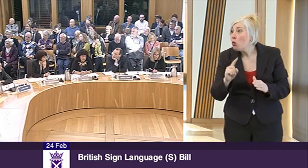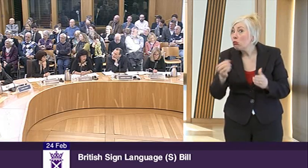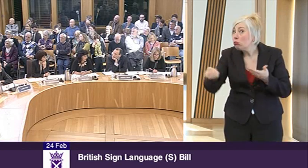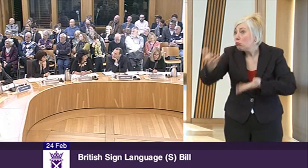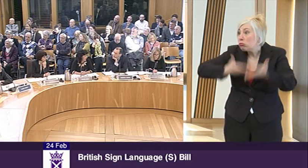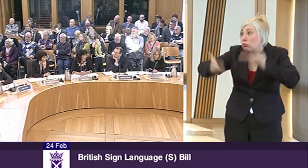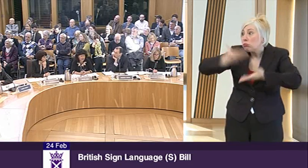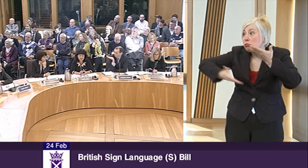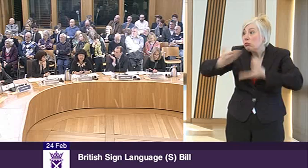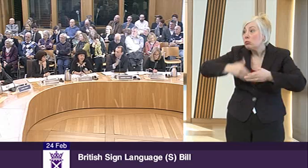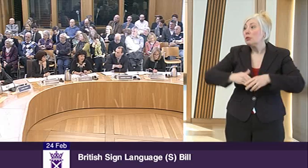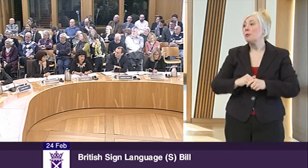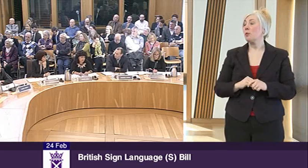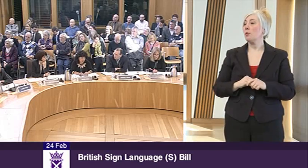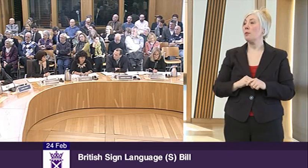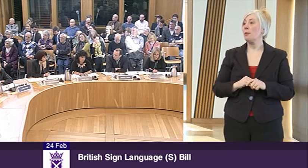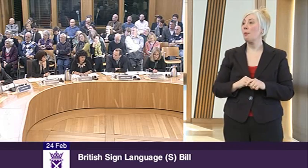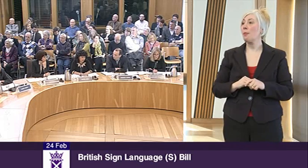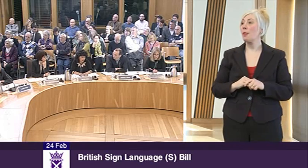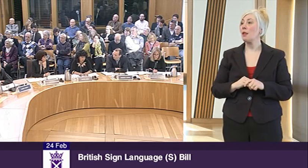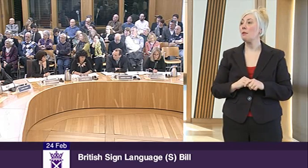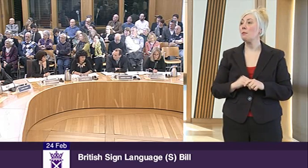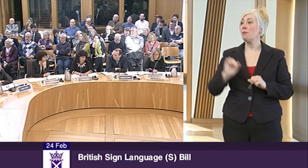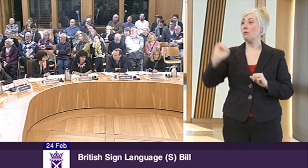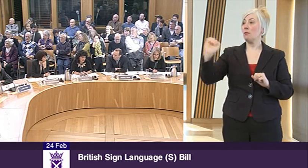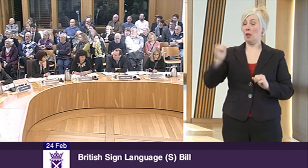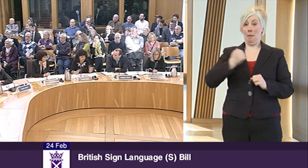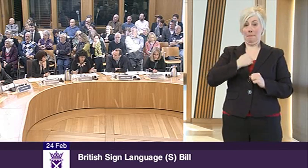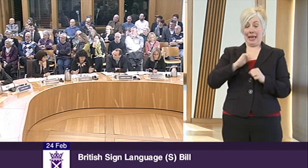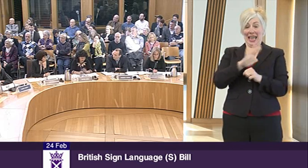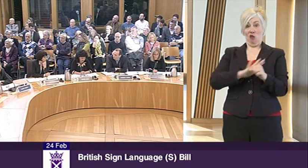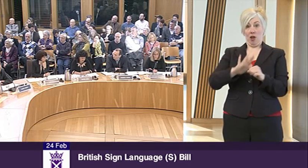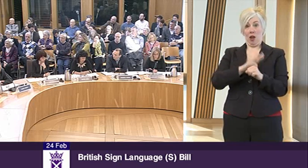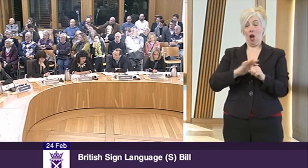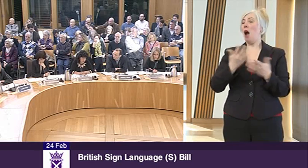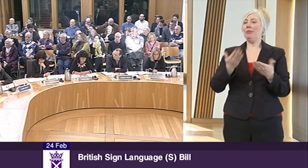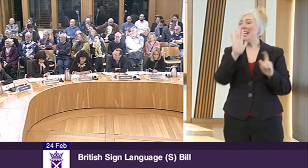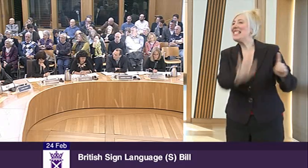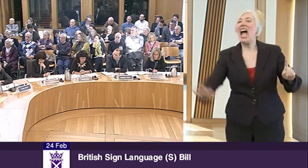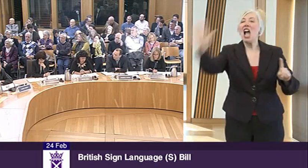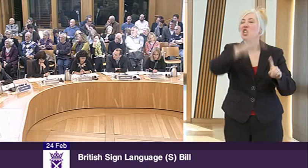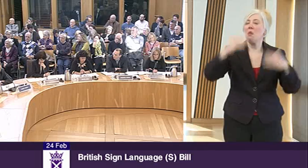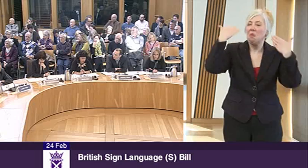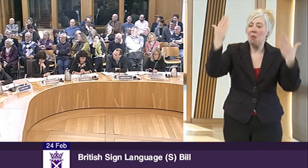Maria Dick: I can speak about my local area rather than the national picture. We promote